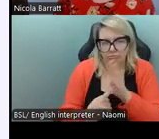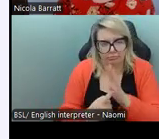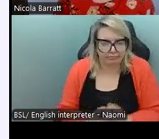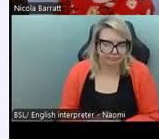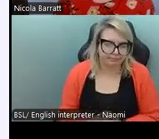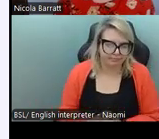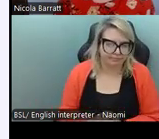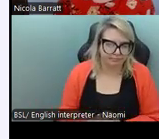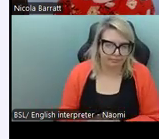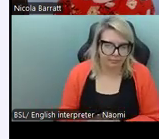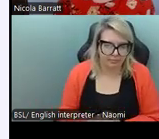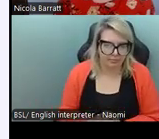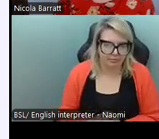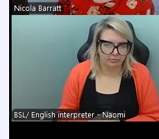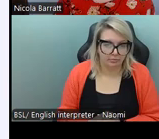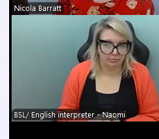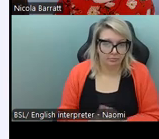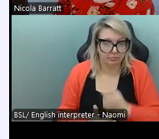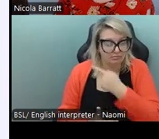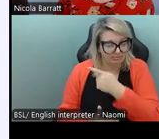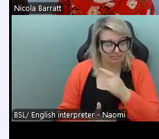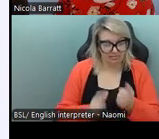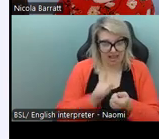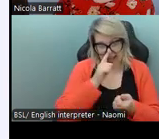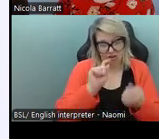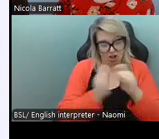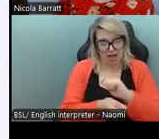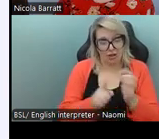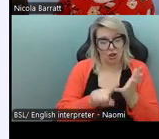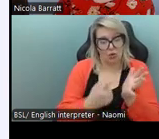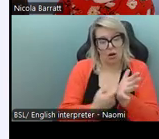Then you can change your LinkedIn URL, as I was talking about for profiles.